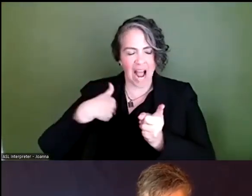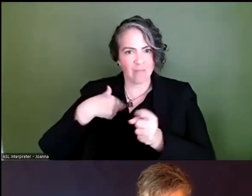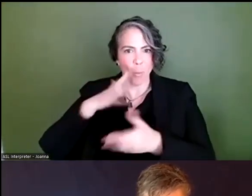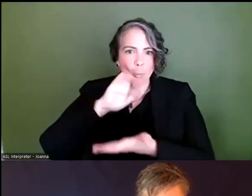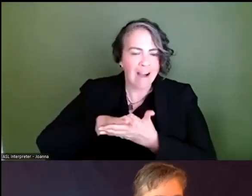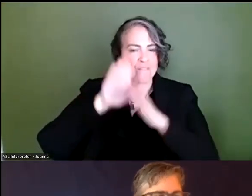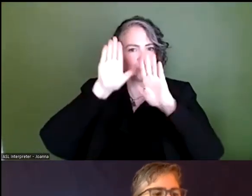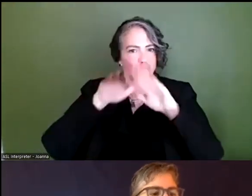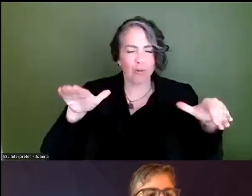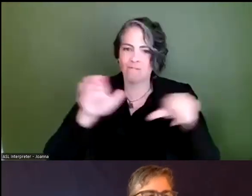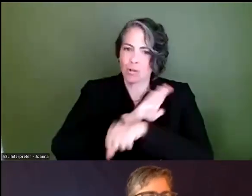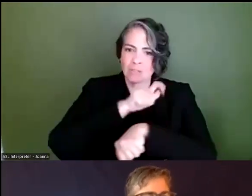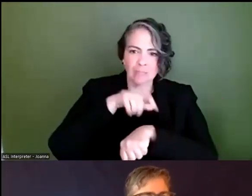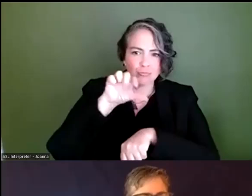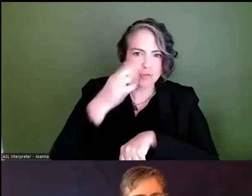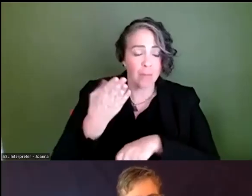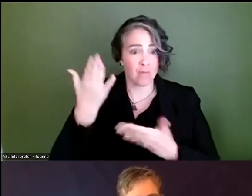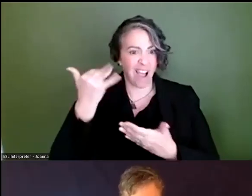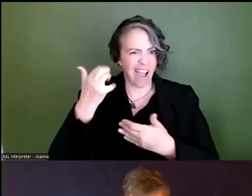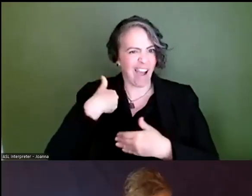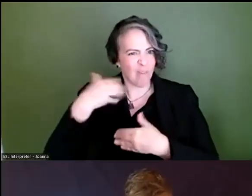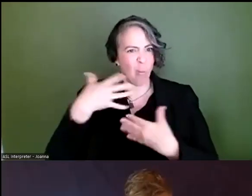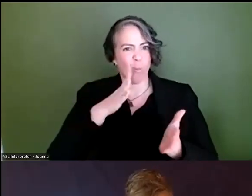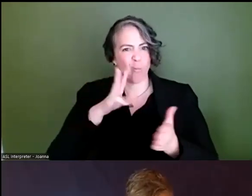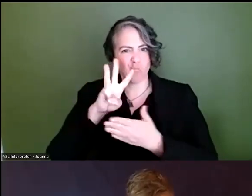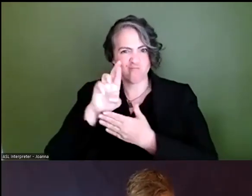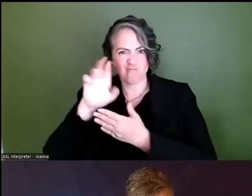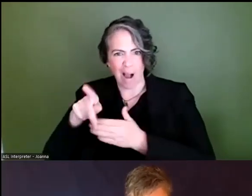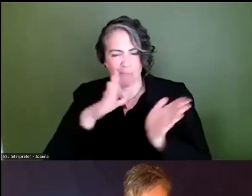wellness plan and having skills, supports, and resources to be well, one moment at a time.